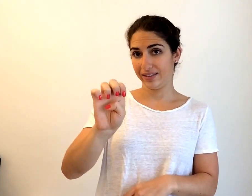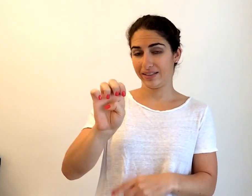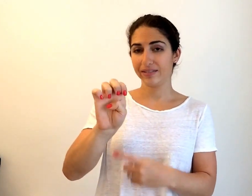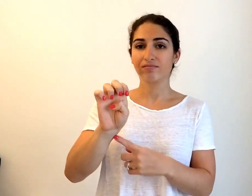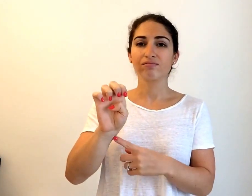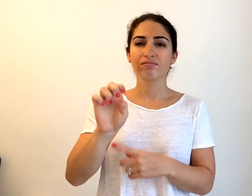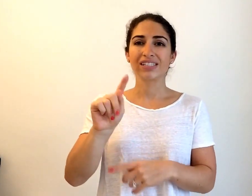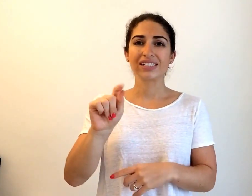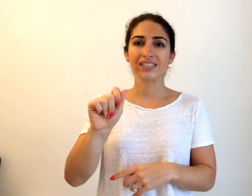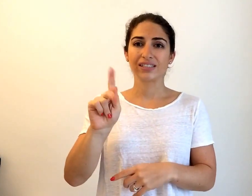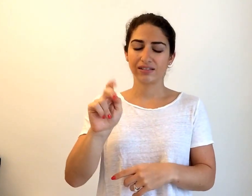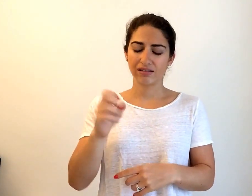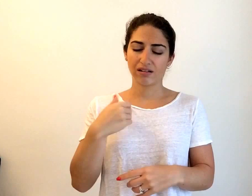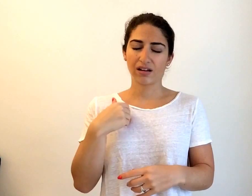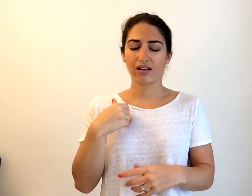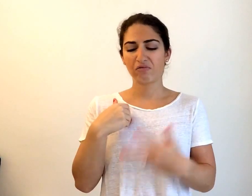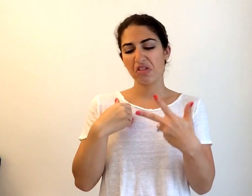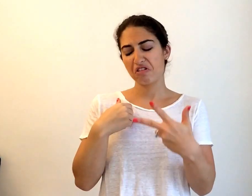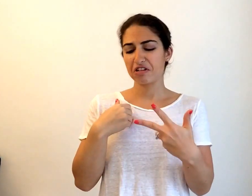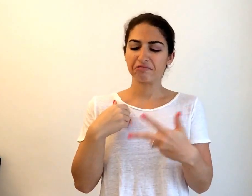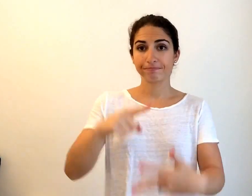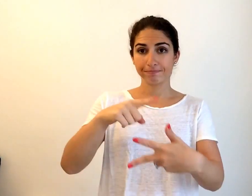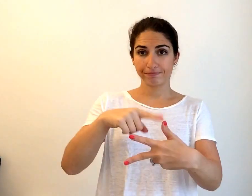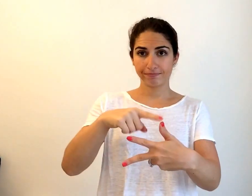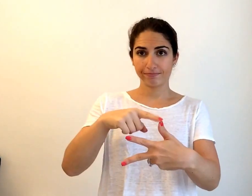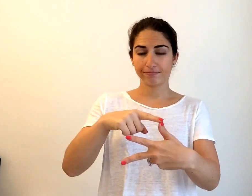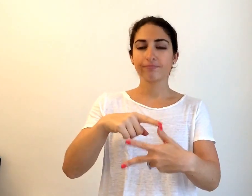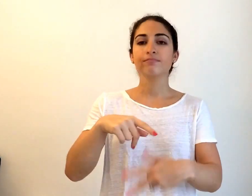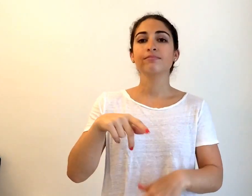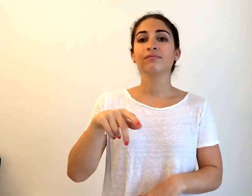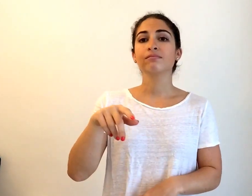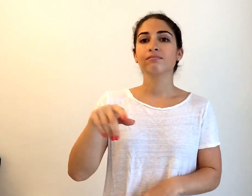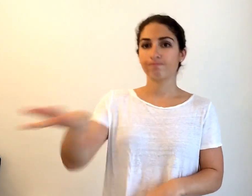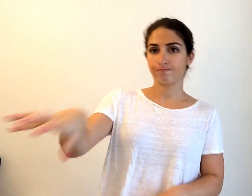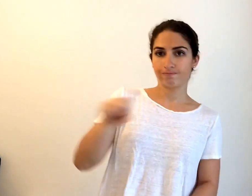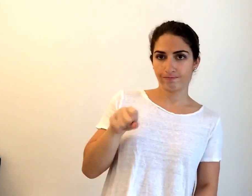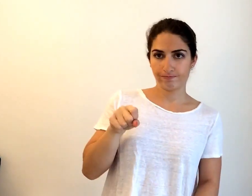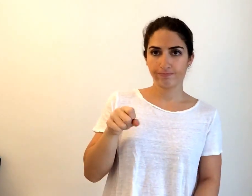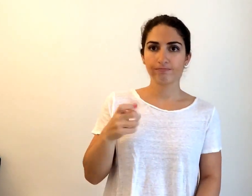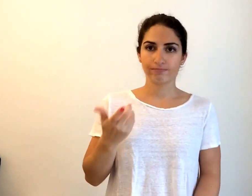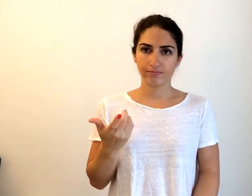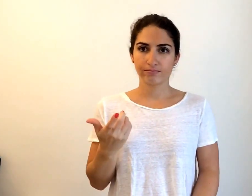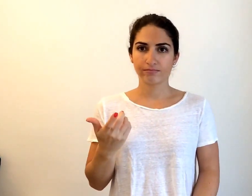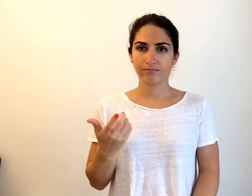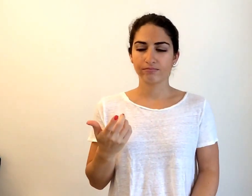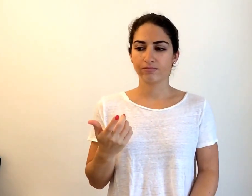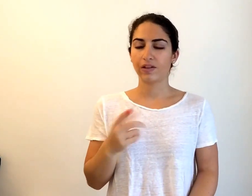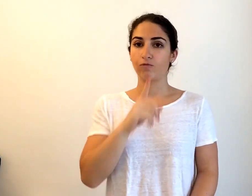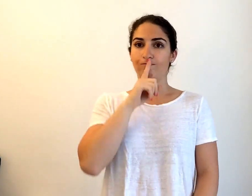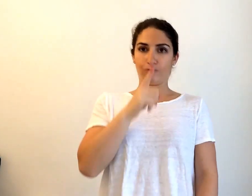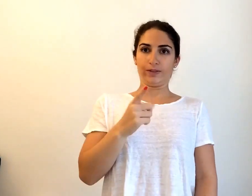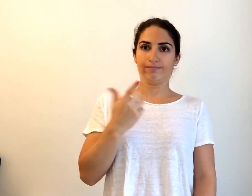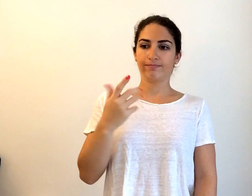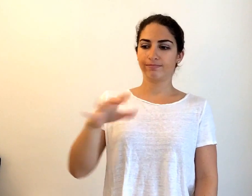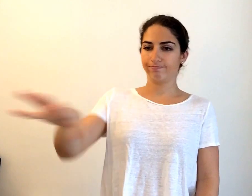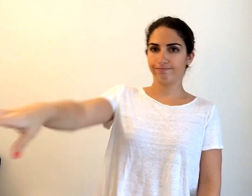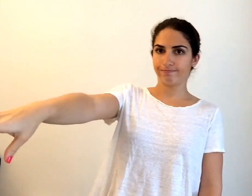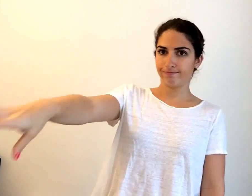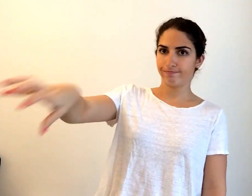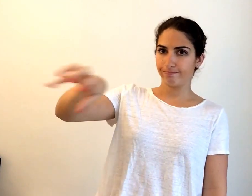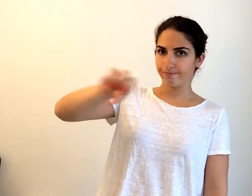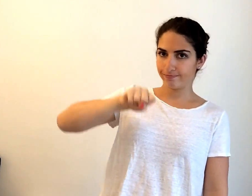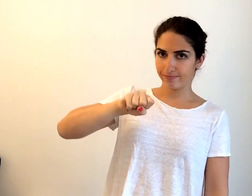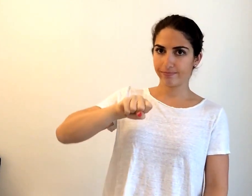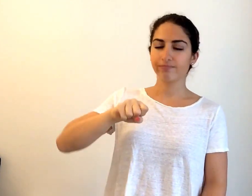The word "TAKE" has three different things: First literally TAKE something -- to take